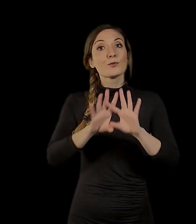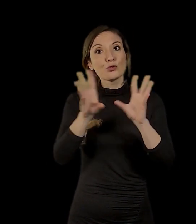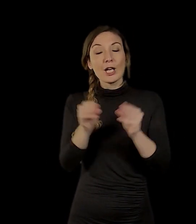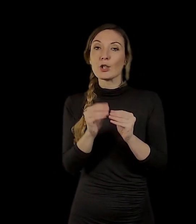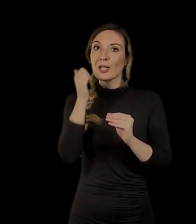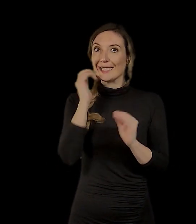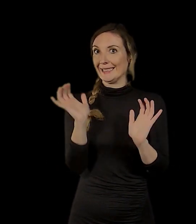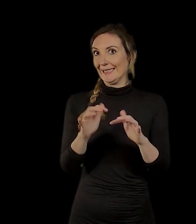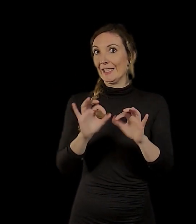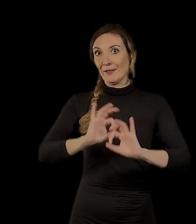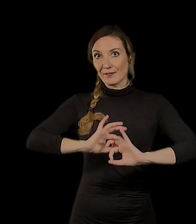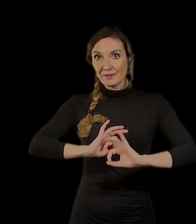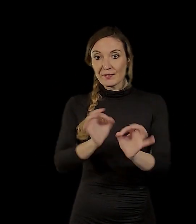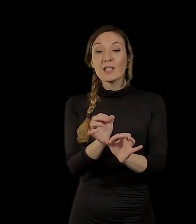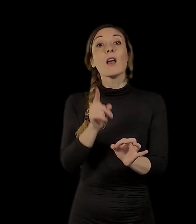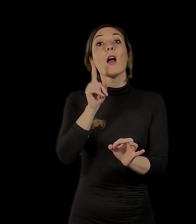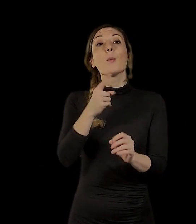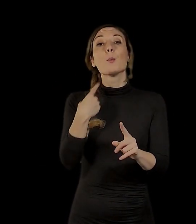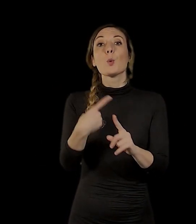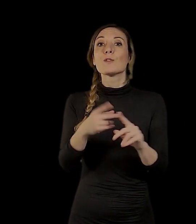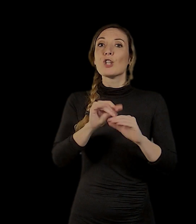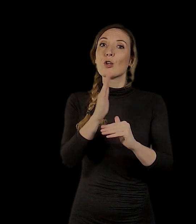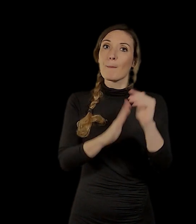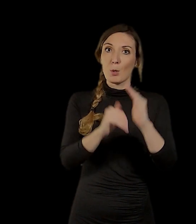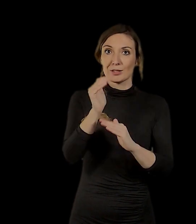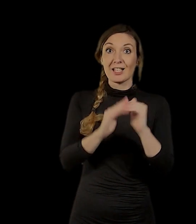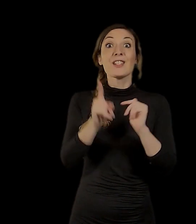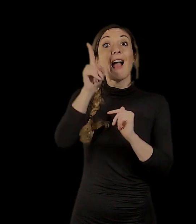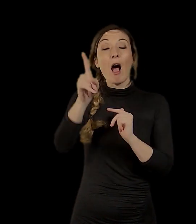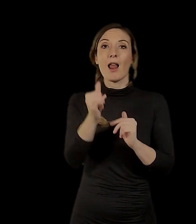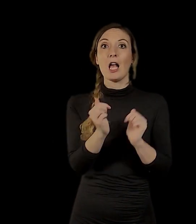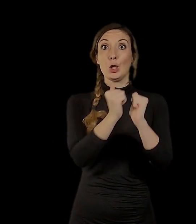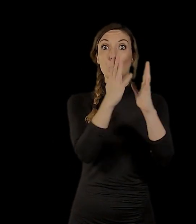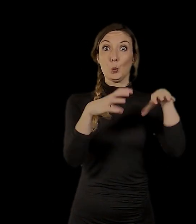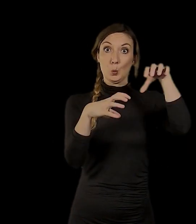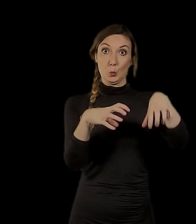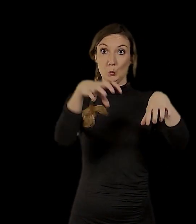block we have allocated one social terrace with a view of the Vltava. Specifically in this block